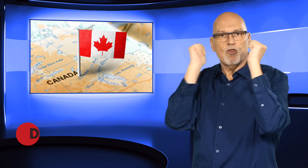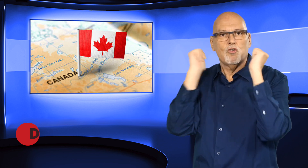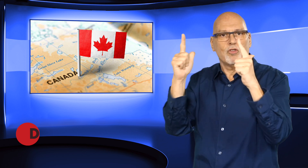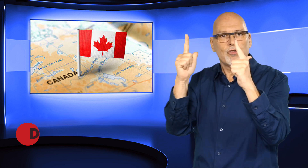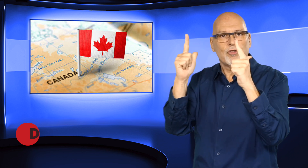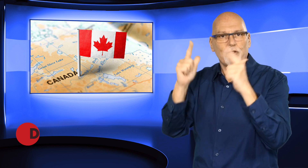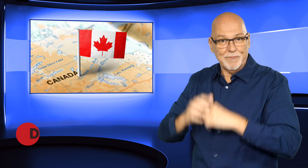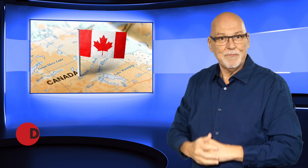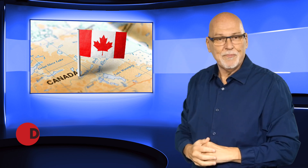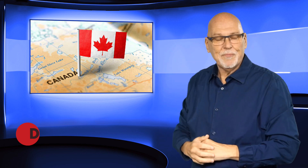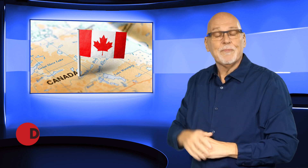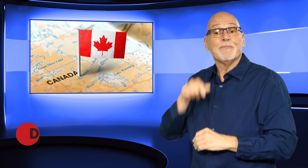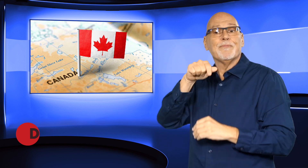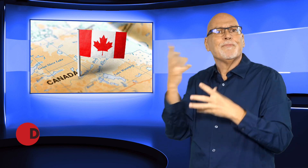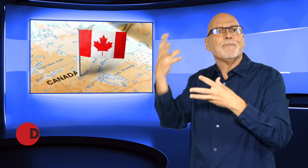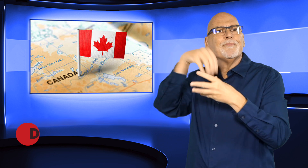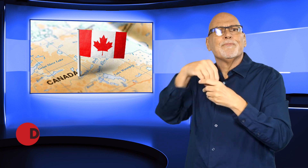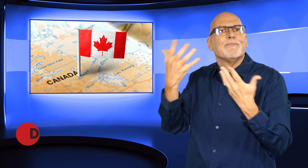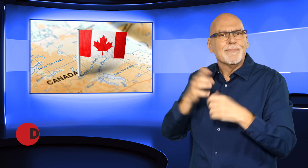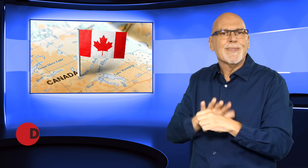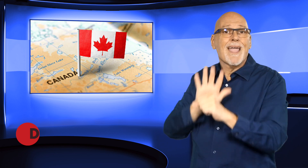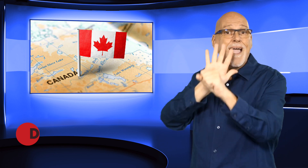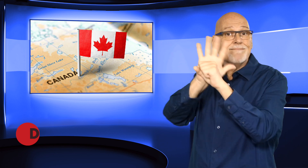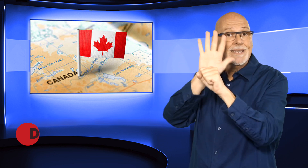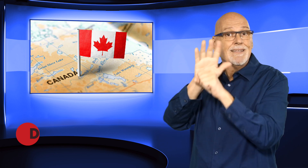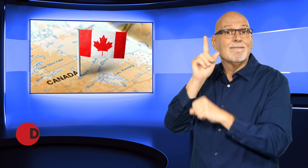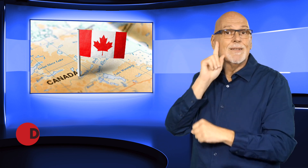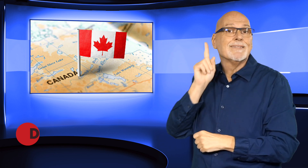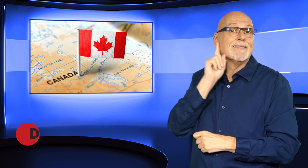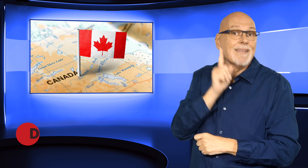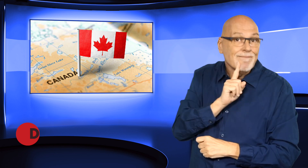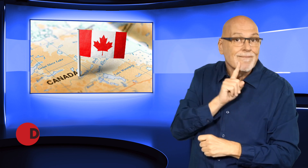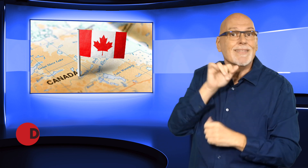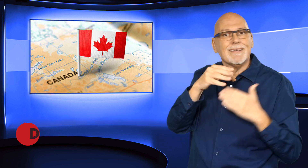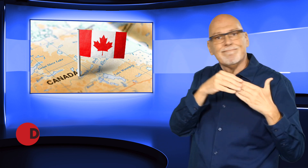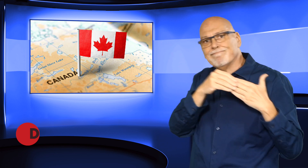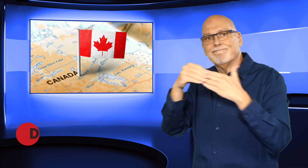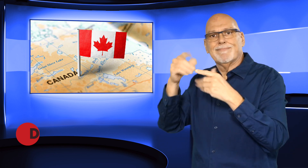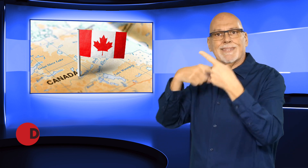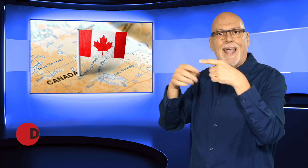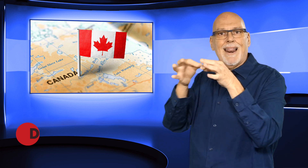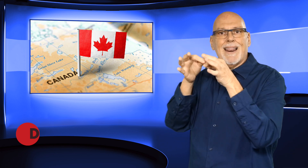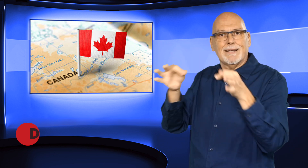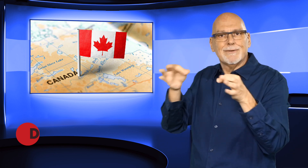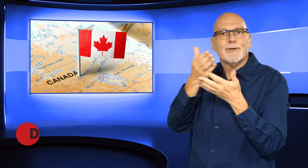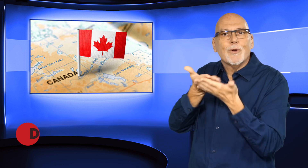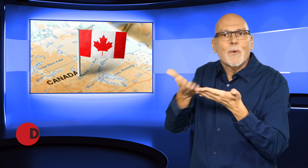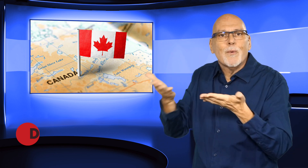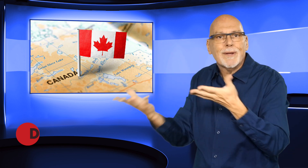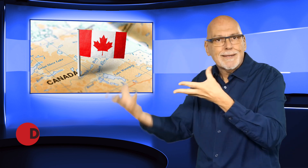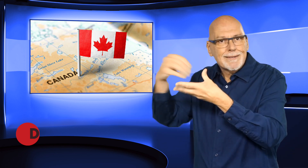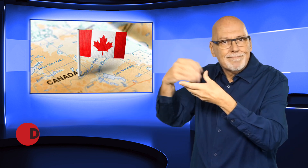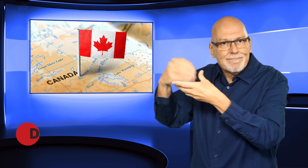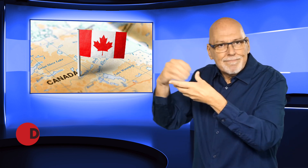for All, advocating for Deaf-led sign language resources in education,